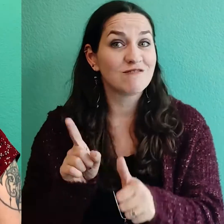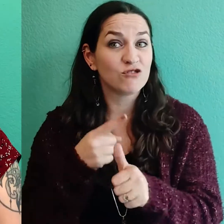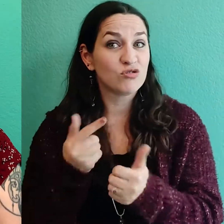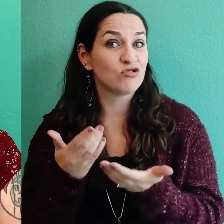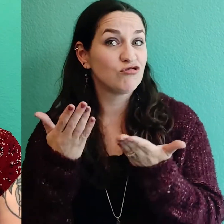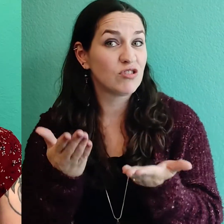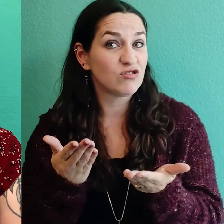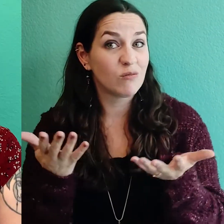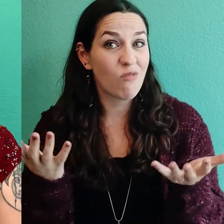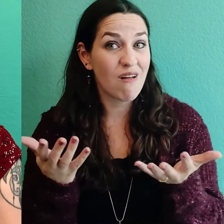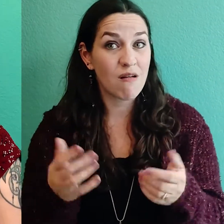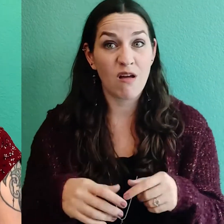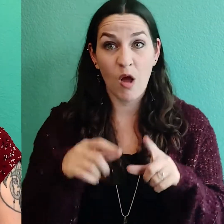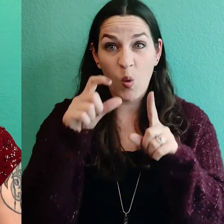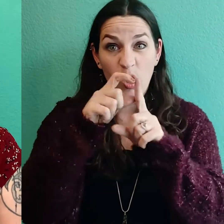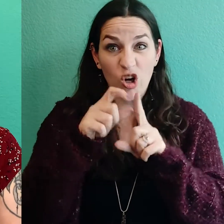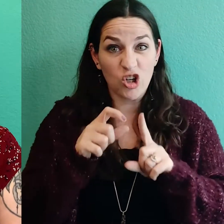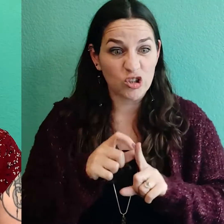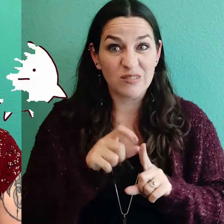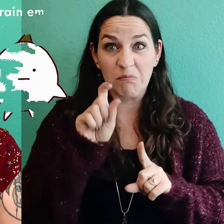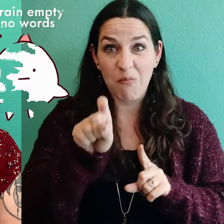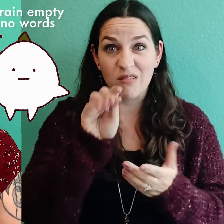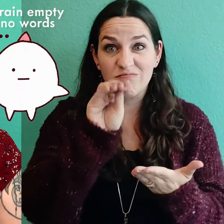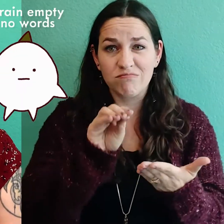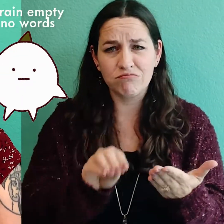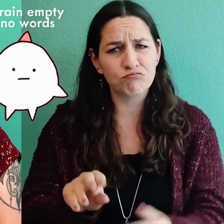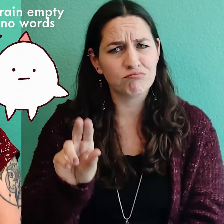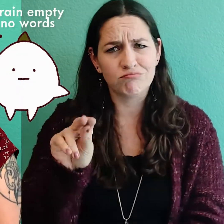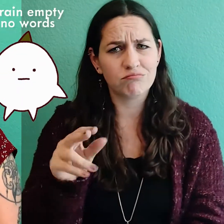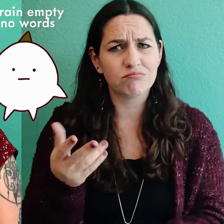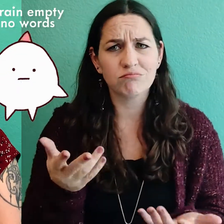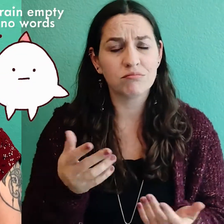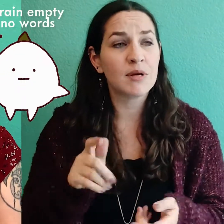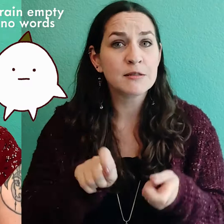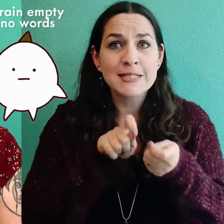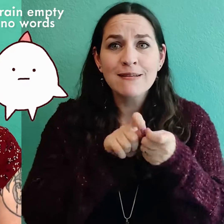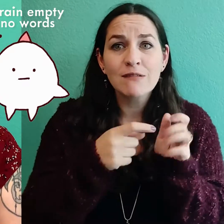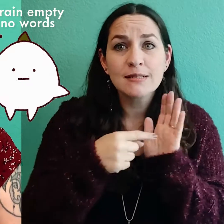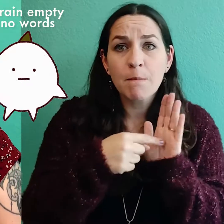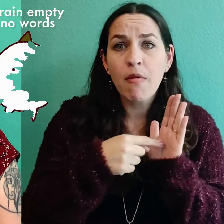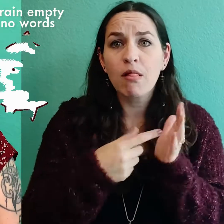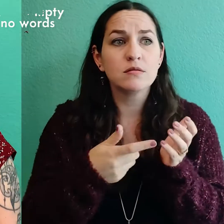My first tip: you don't have to use words. You don't have to use shapes, or symbols,